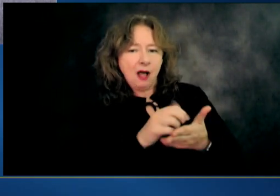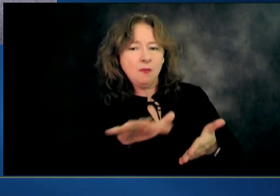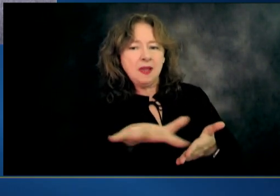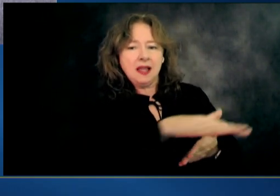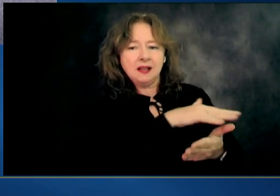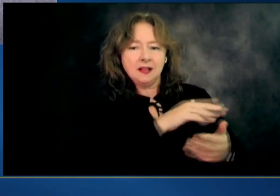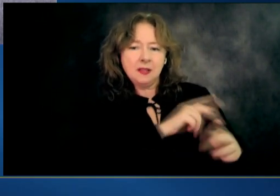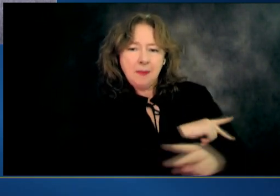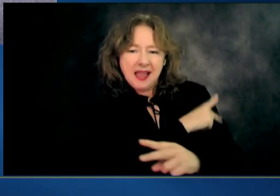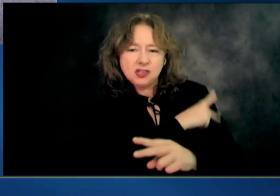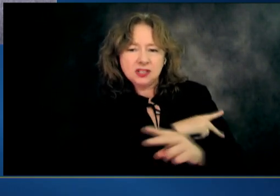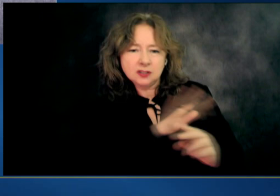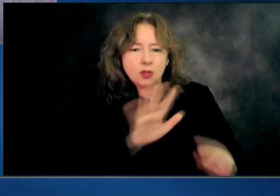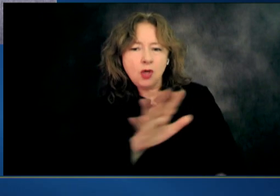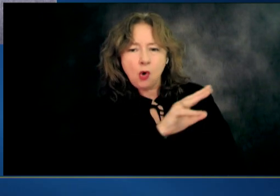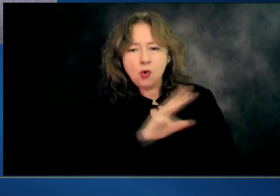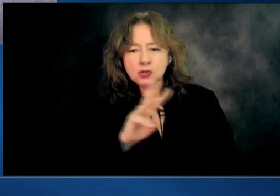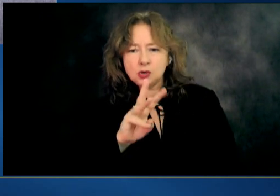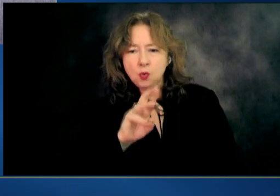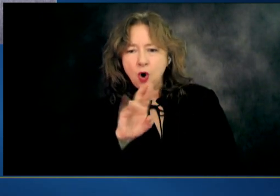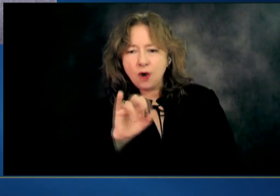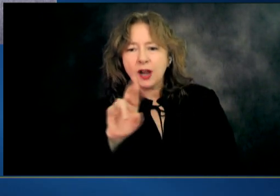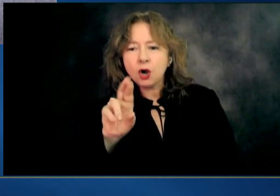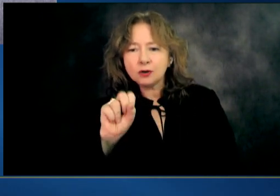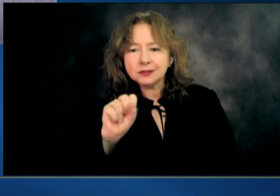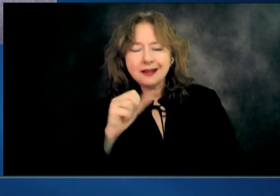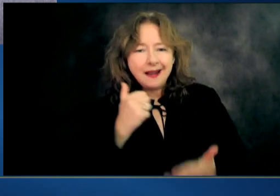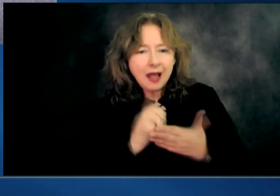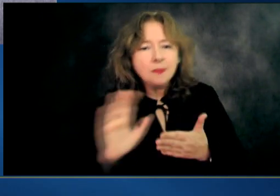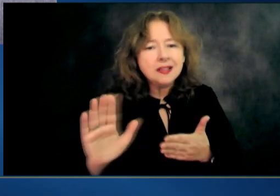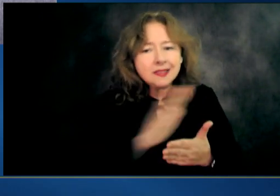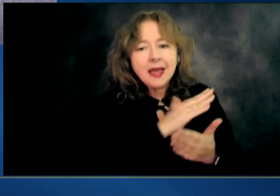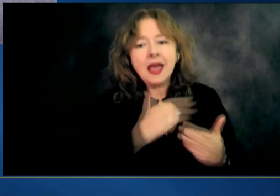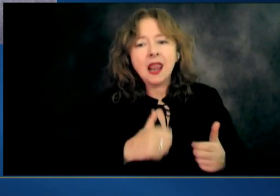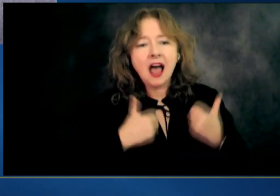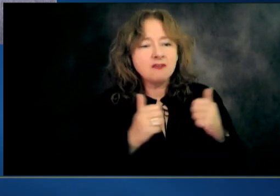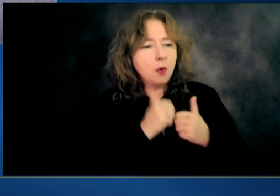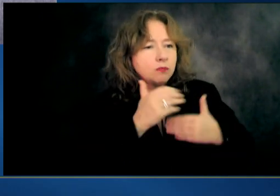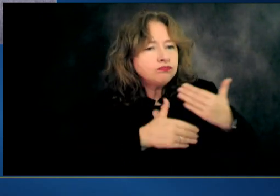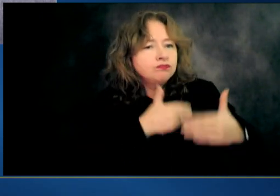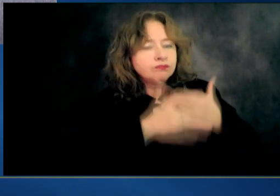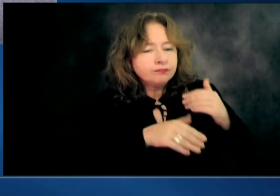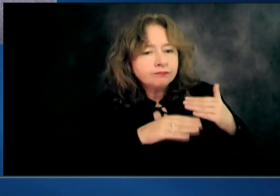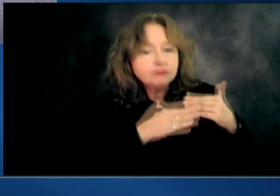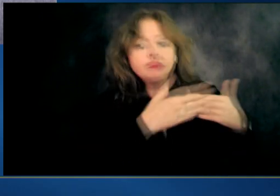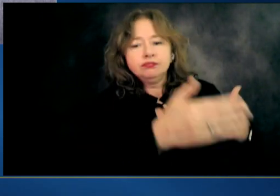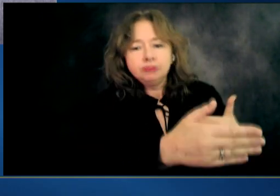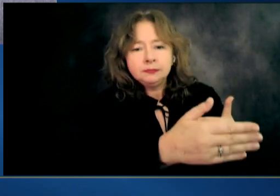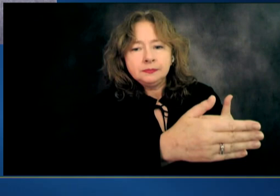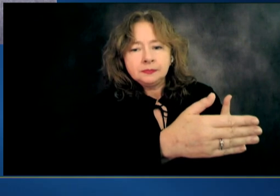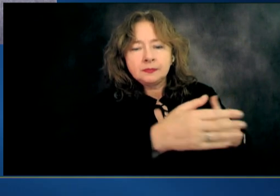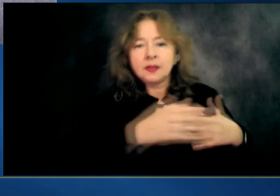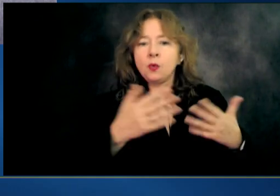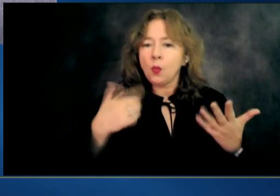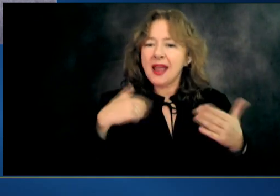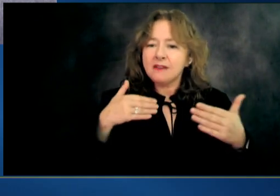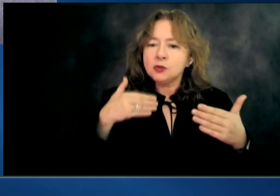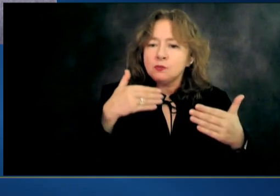have a longer, more productive life. It's about moving the needle forward one inch at a time,